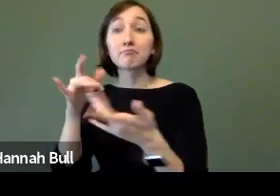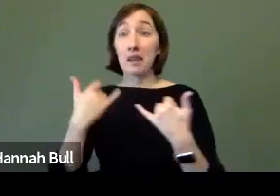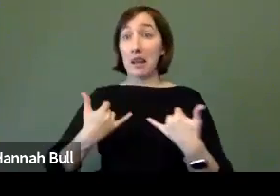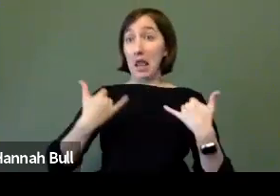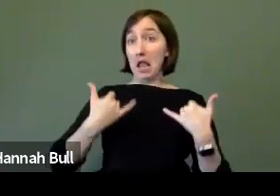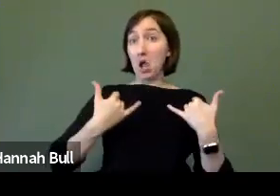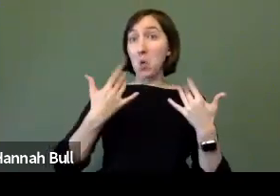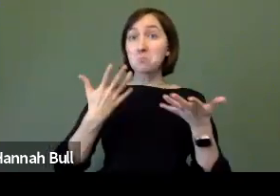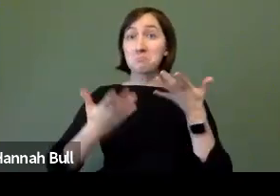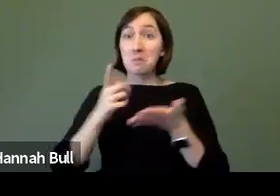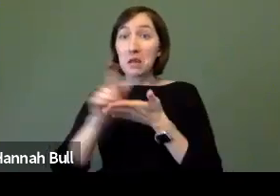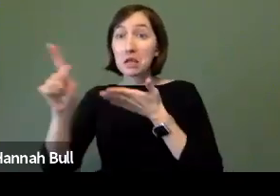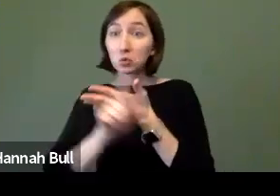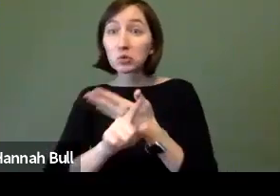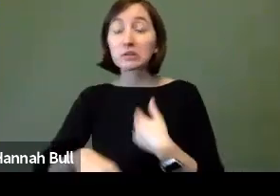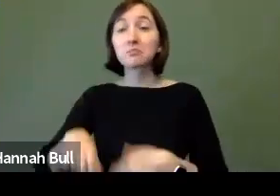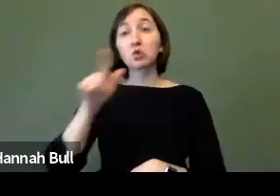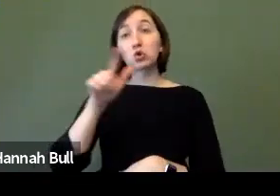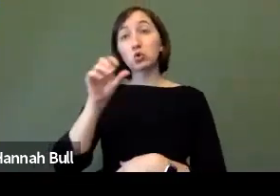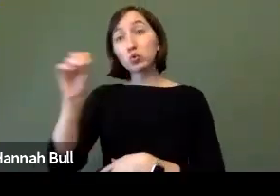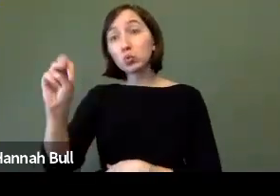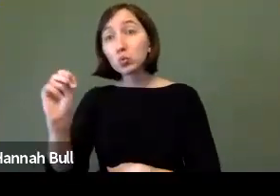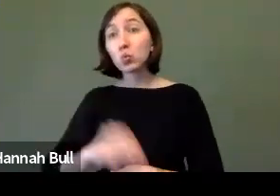via Zoom or on the phone or through a letter.